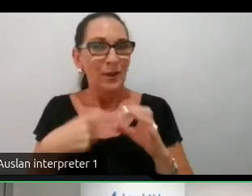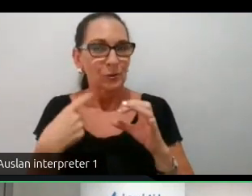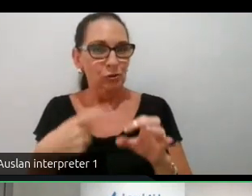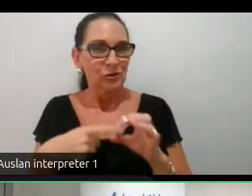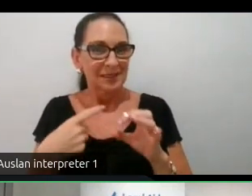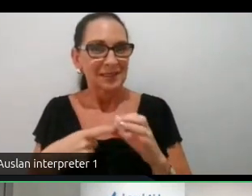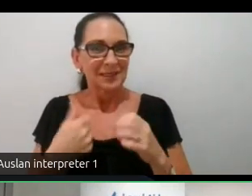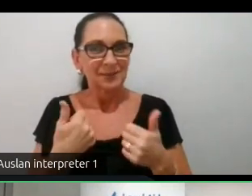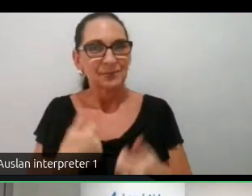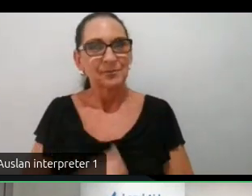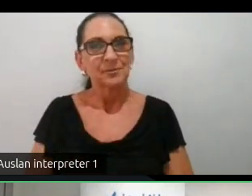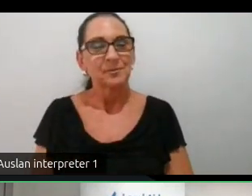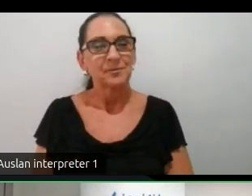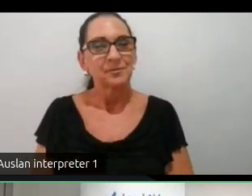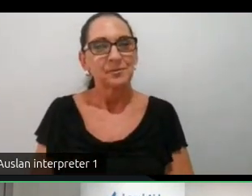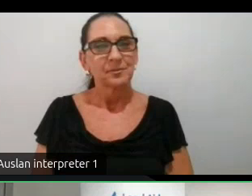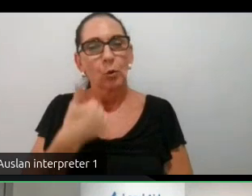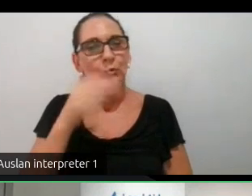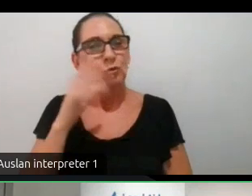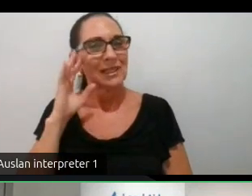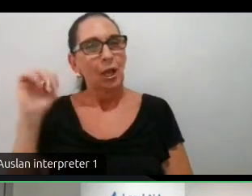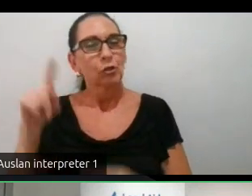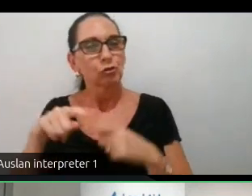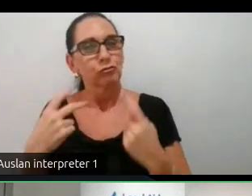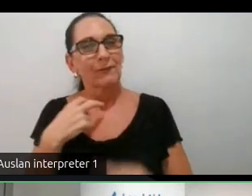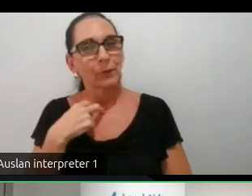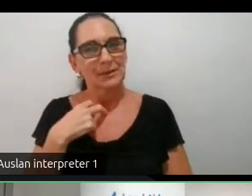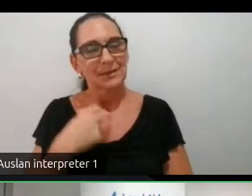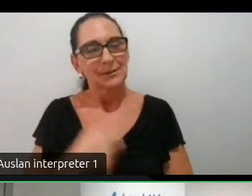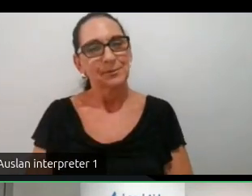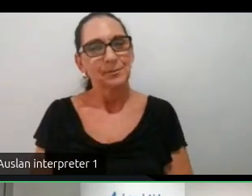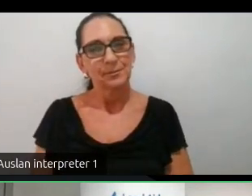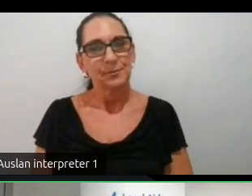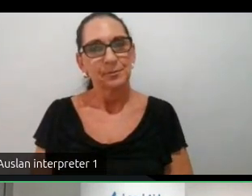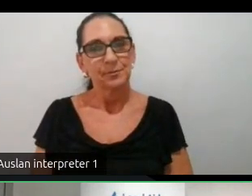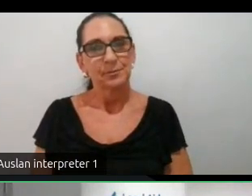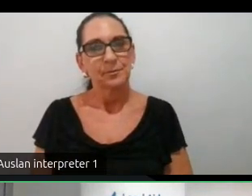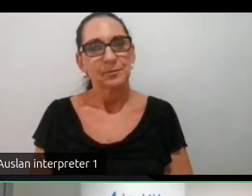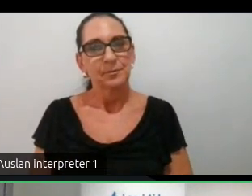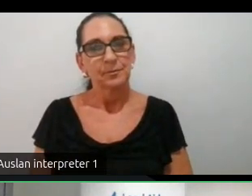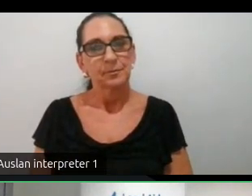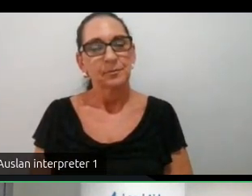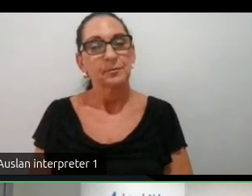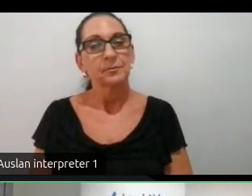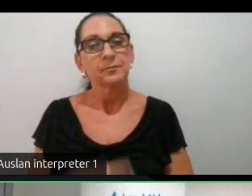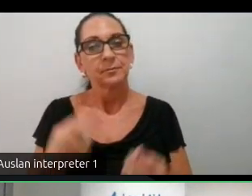from Katherine as well. That's just a different voice to hear. All right. Next thing we want to